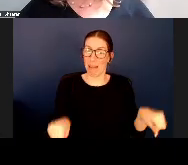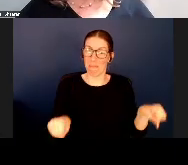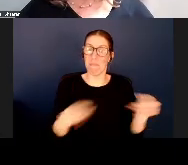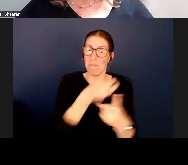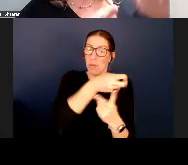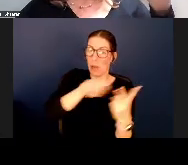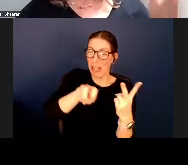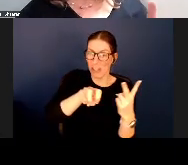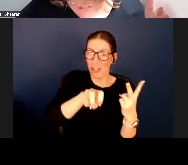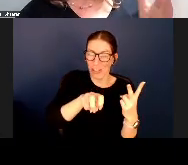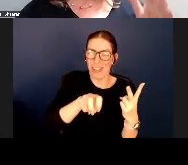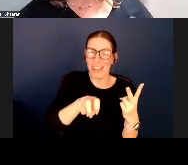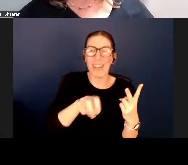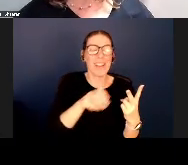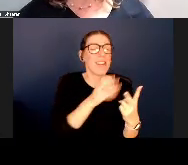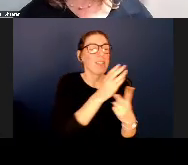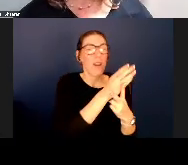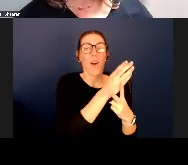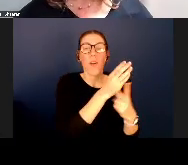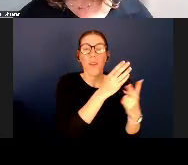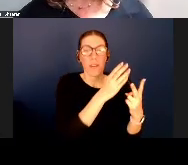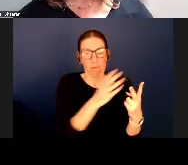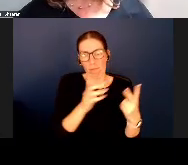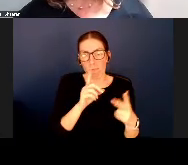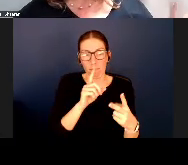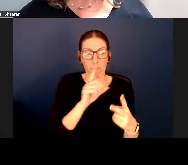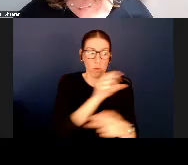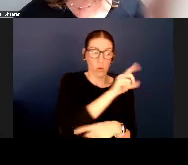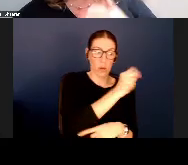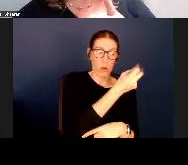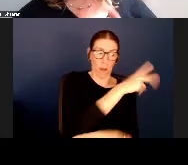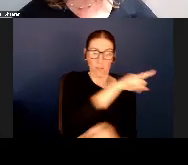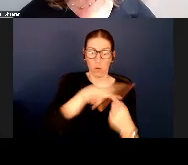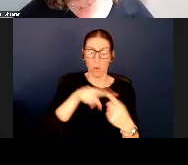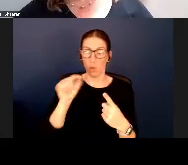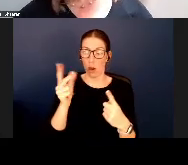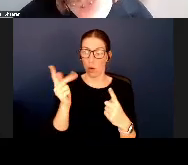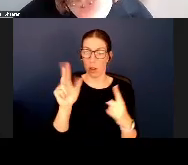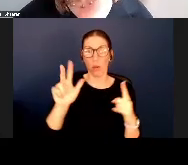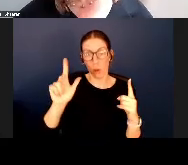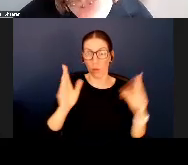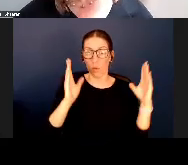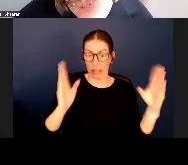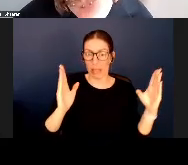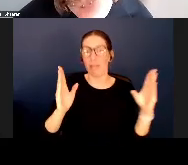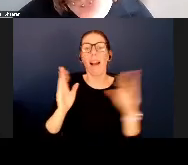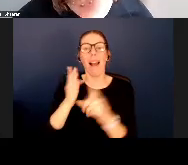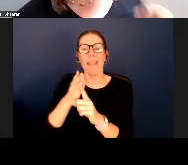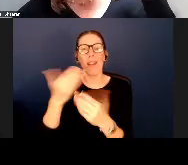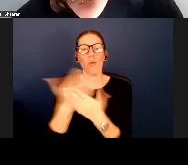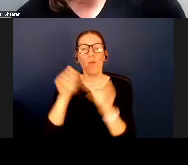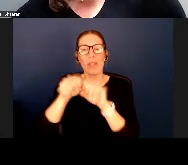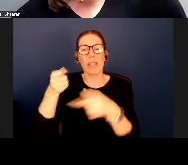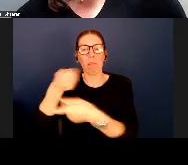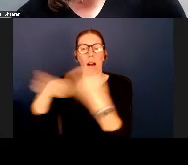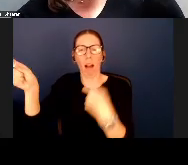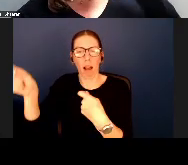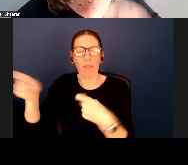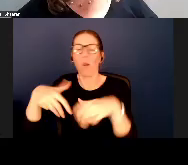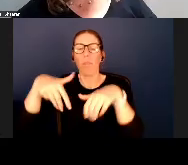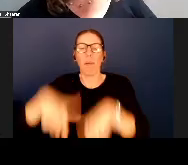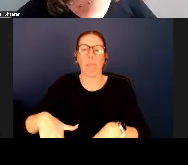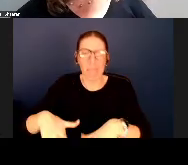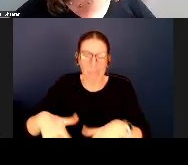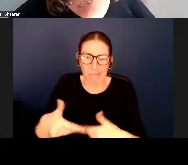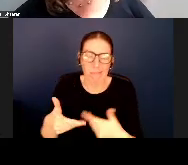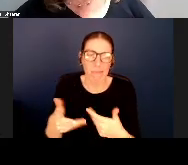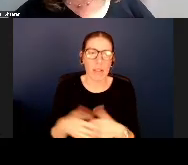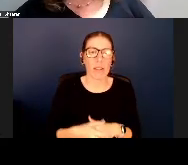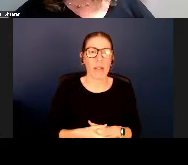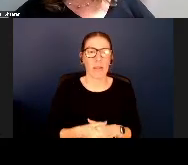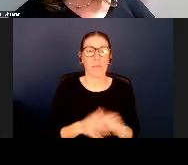had to end in 2023 with um that data and not go further. And then there were some challenges. So